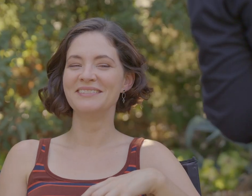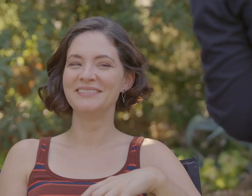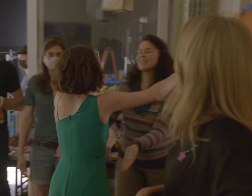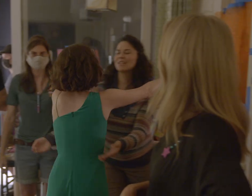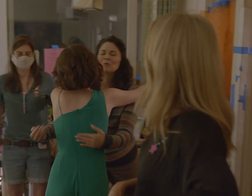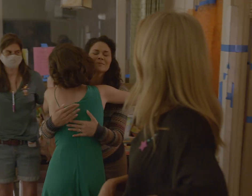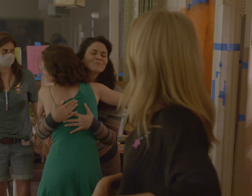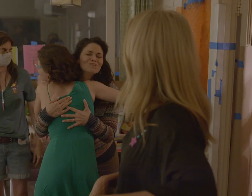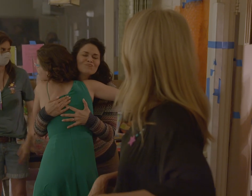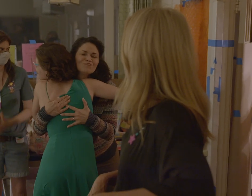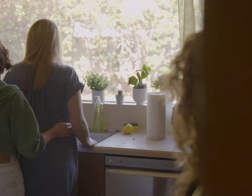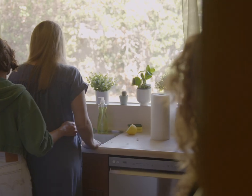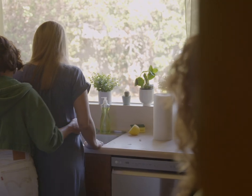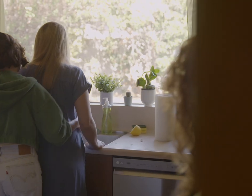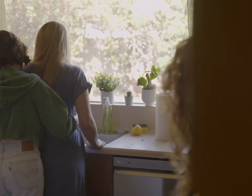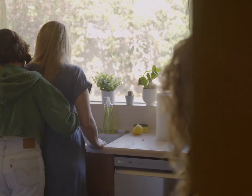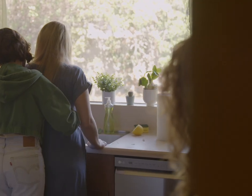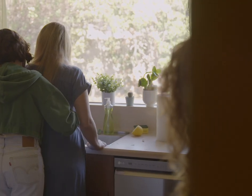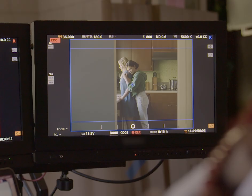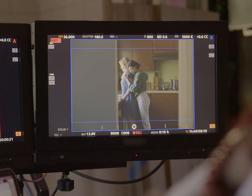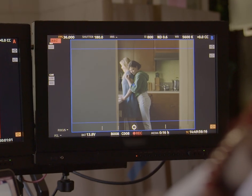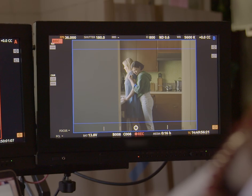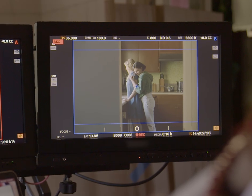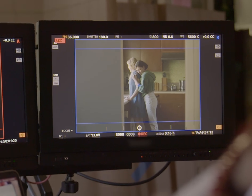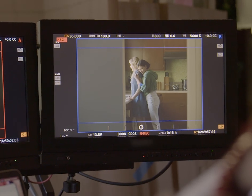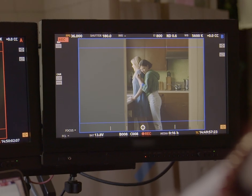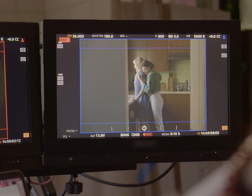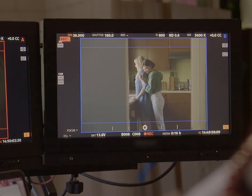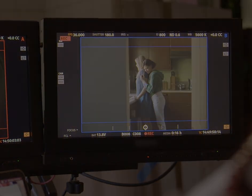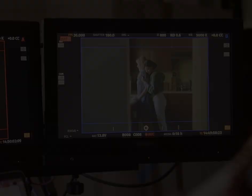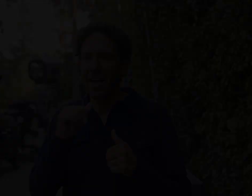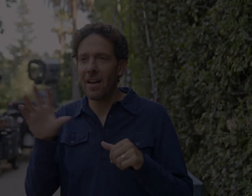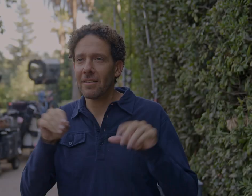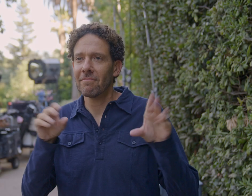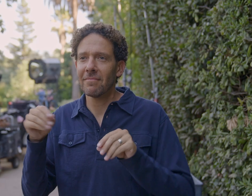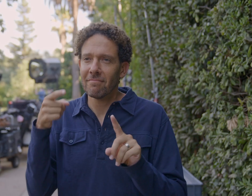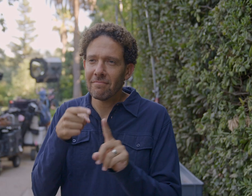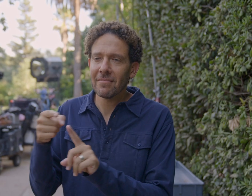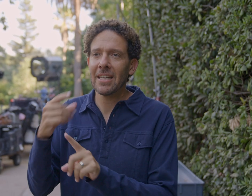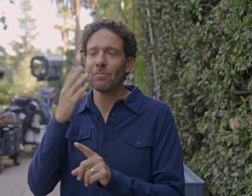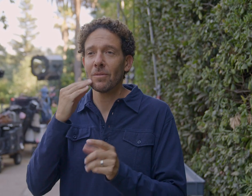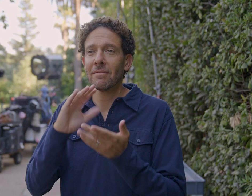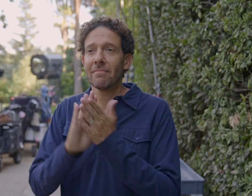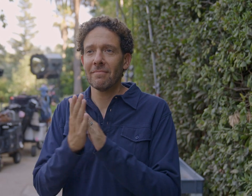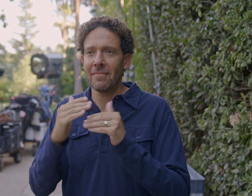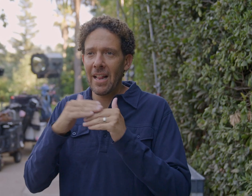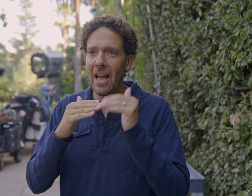You're all, all that I need We have the opportunity to show added layers